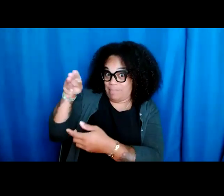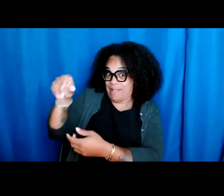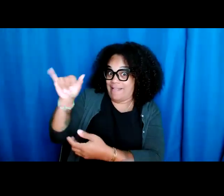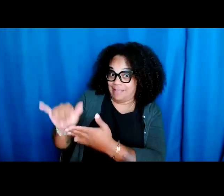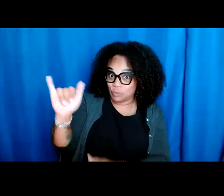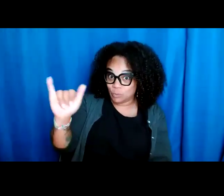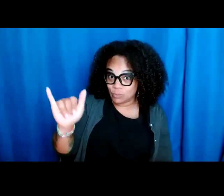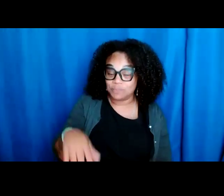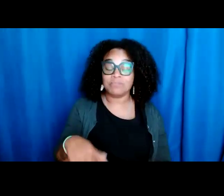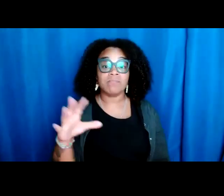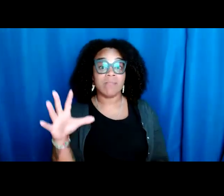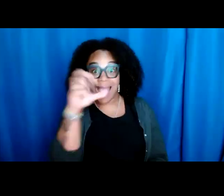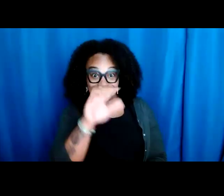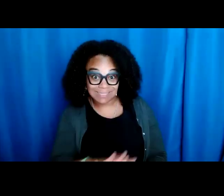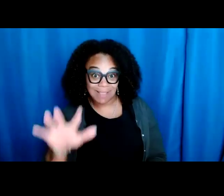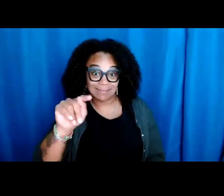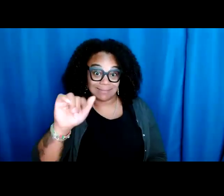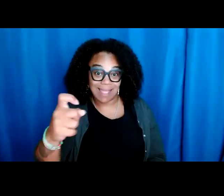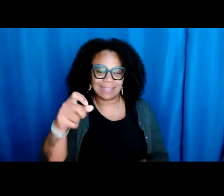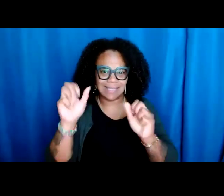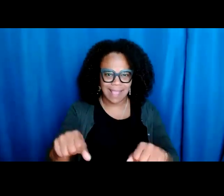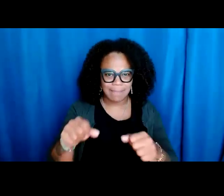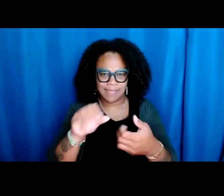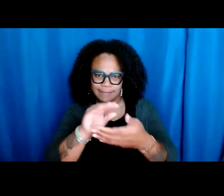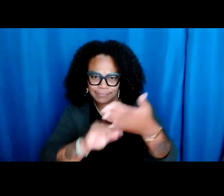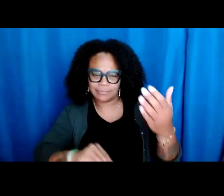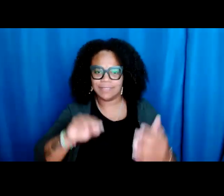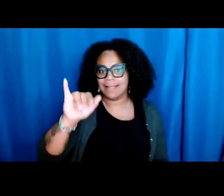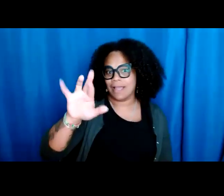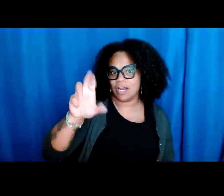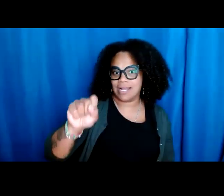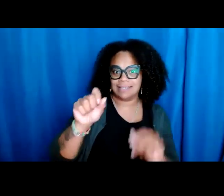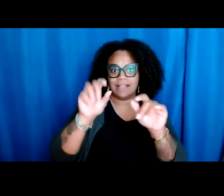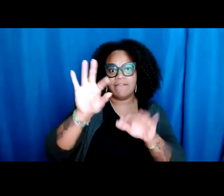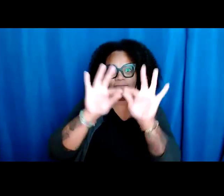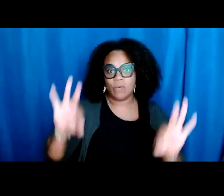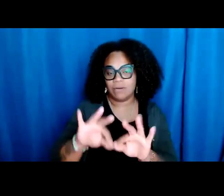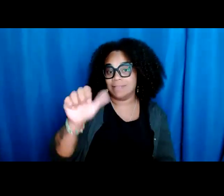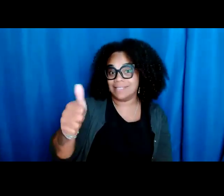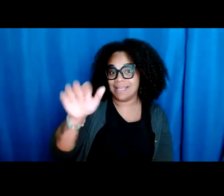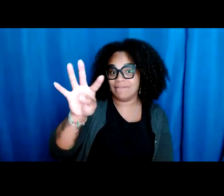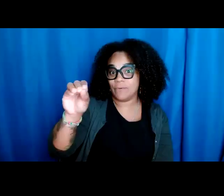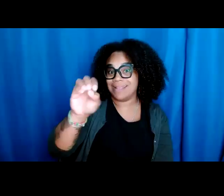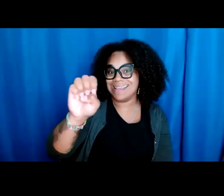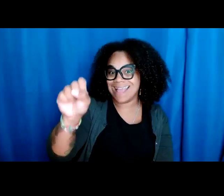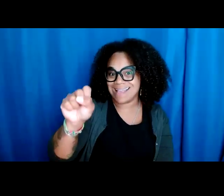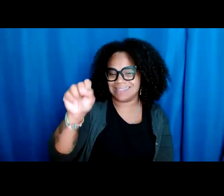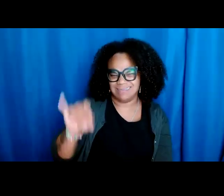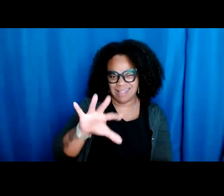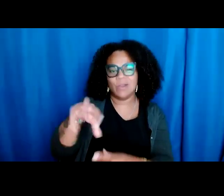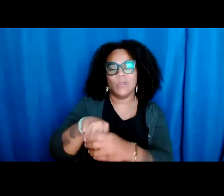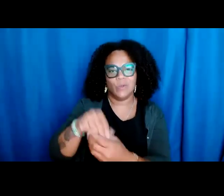Payments can be figured on IRS Form 1040-ES. That form includes a worksheet that can help